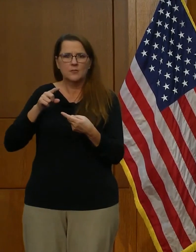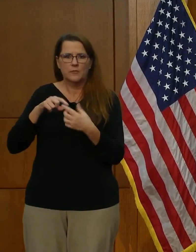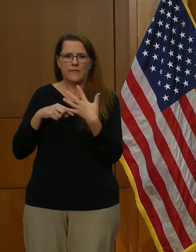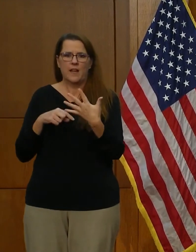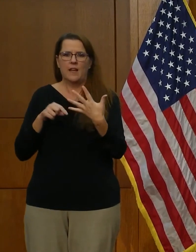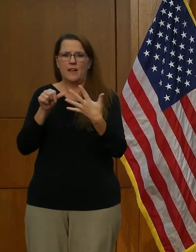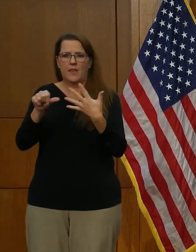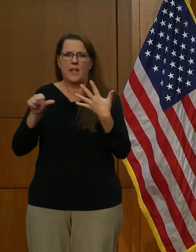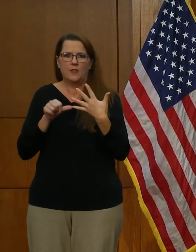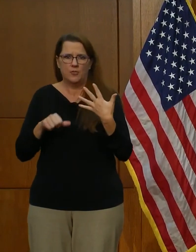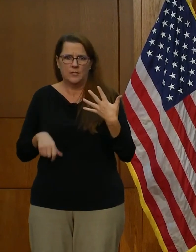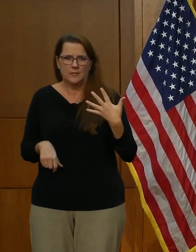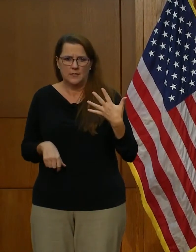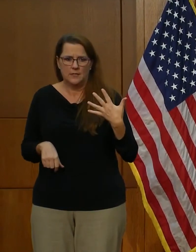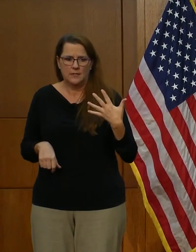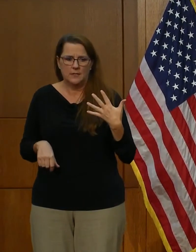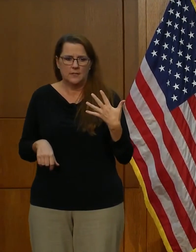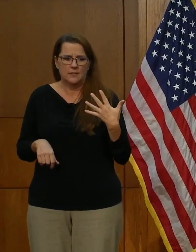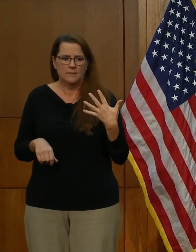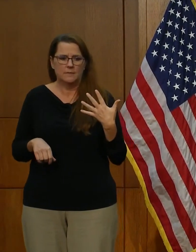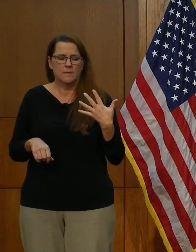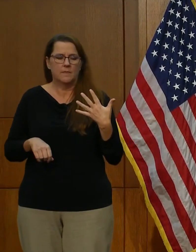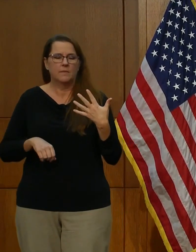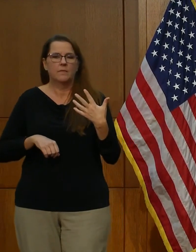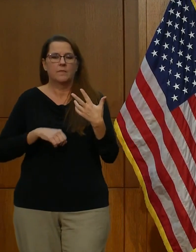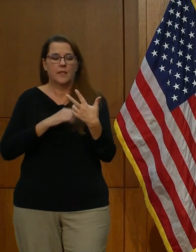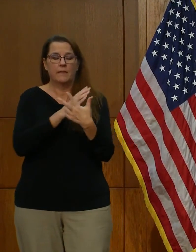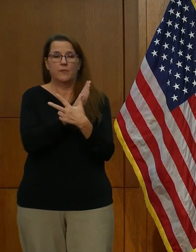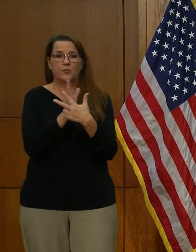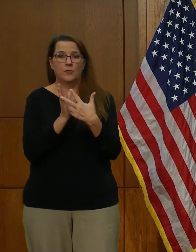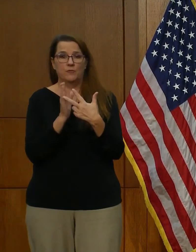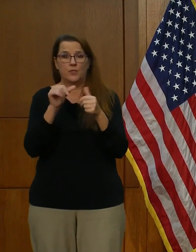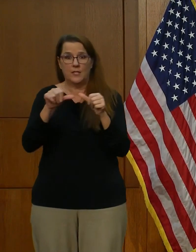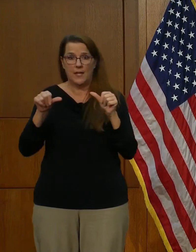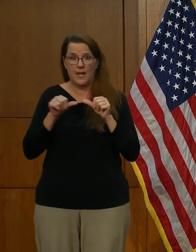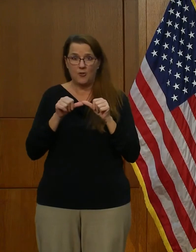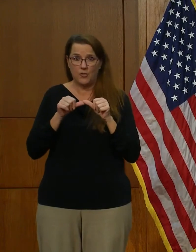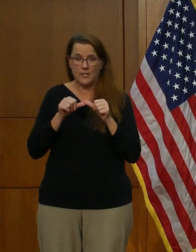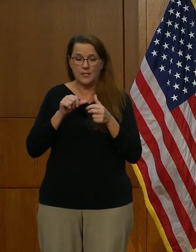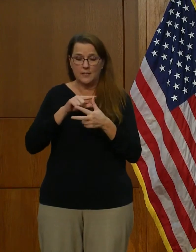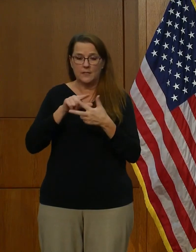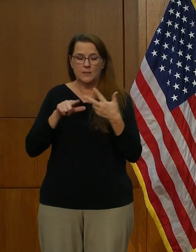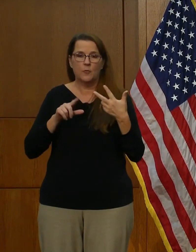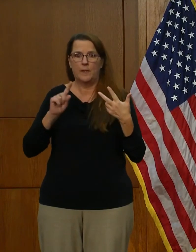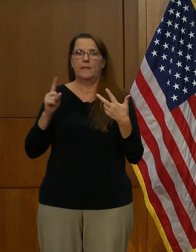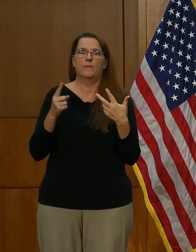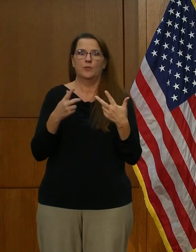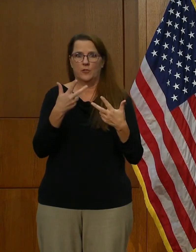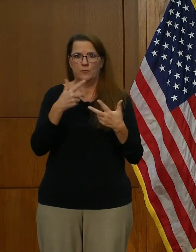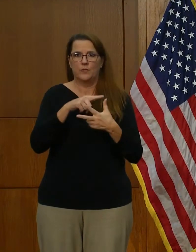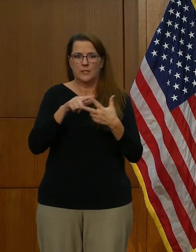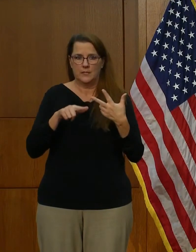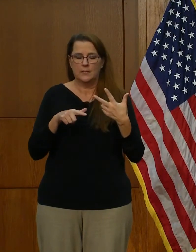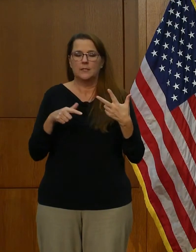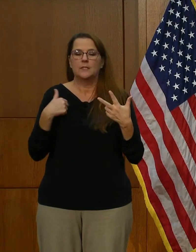WERE ABLE TO THROW THAT DOWN TO FIVE DIFFERENT AREAS. UM THIS